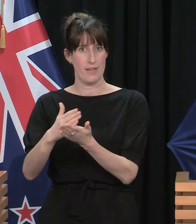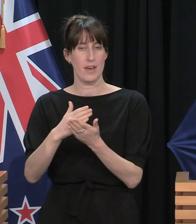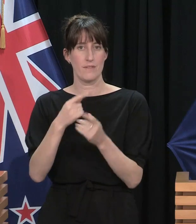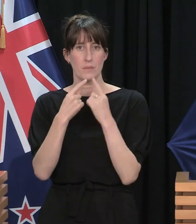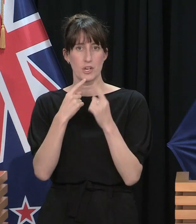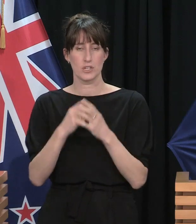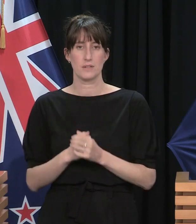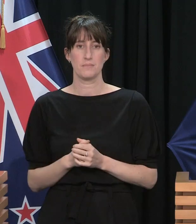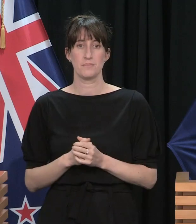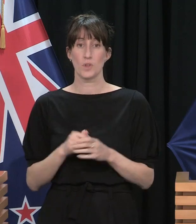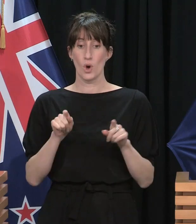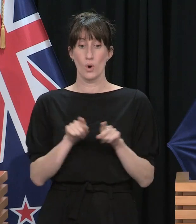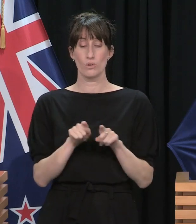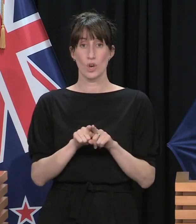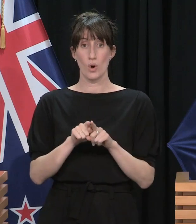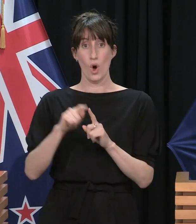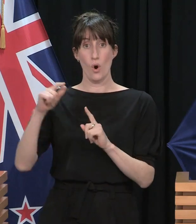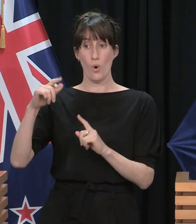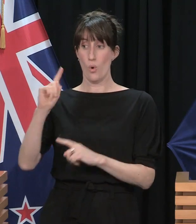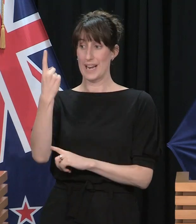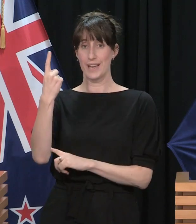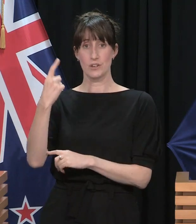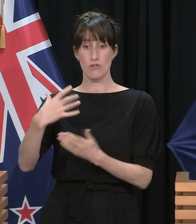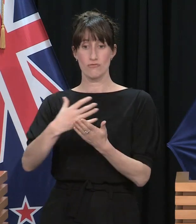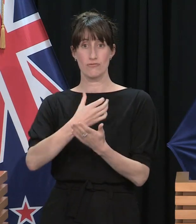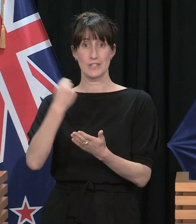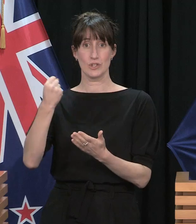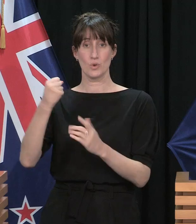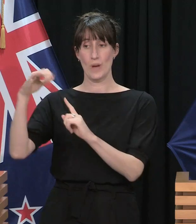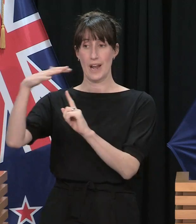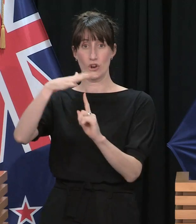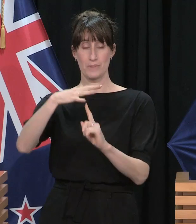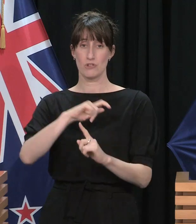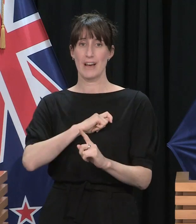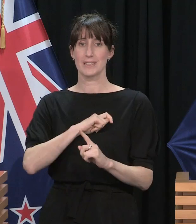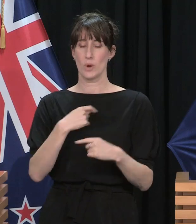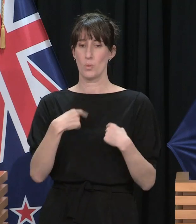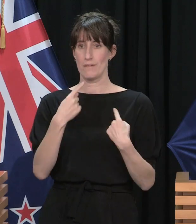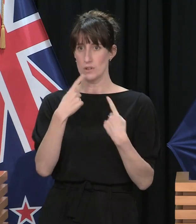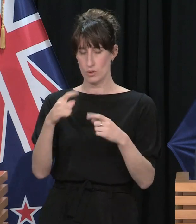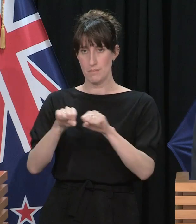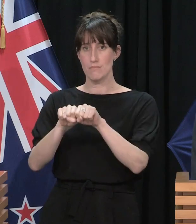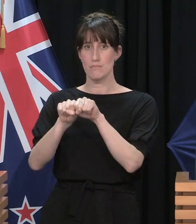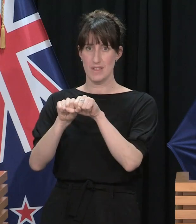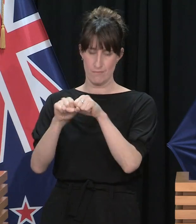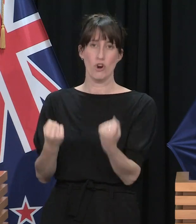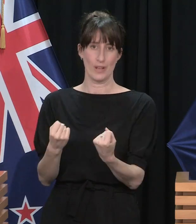information with good protection of it. We have also issued a breach-of-contract note as to the Auckland